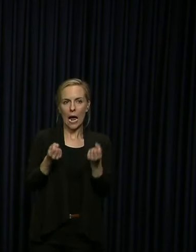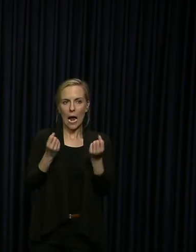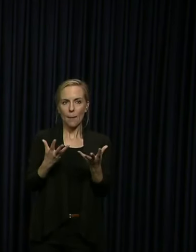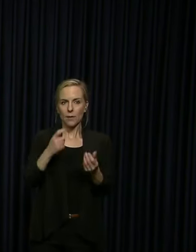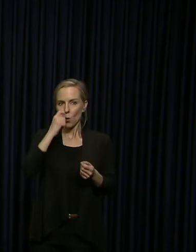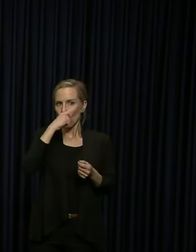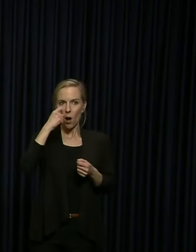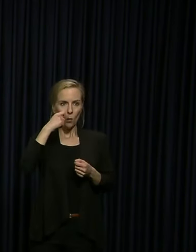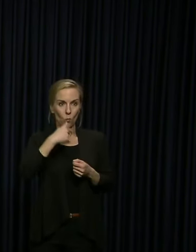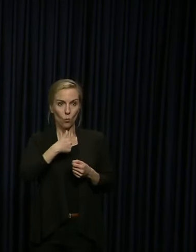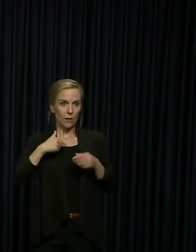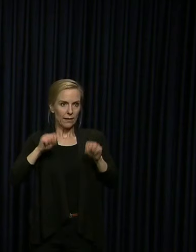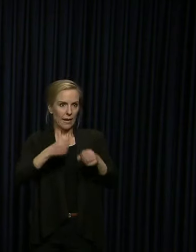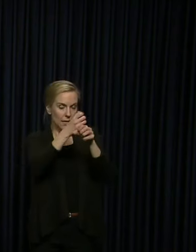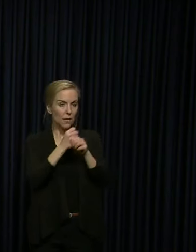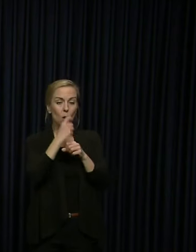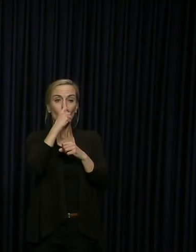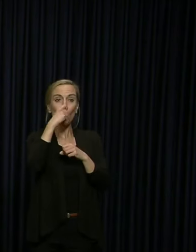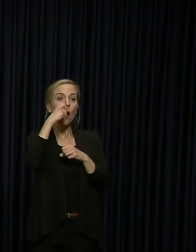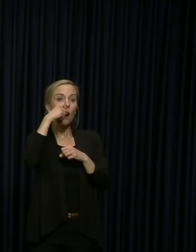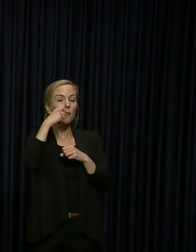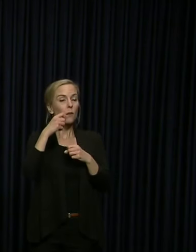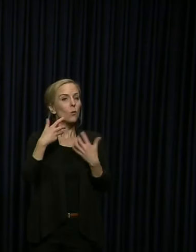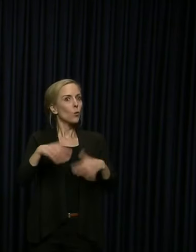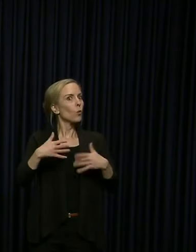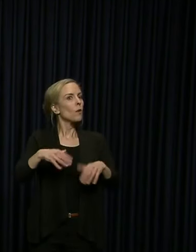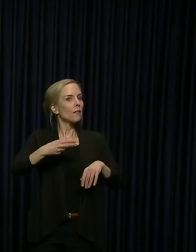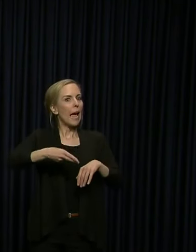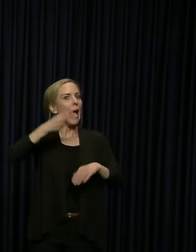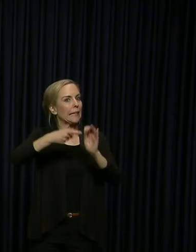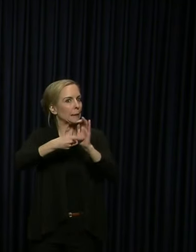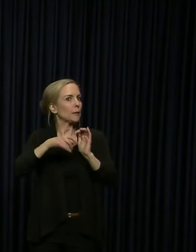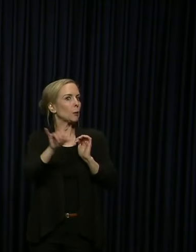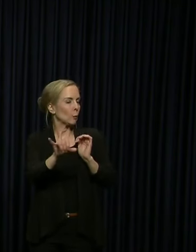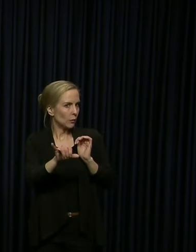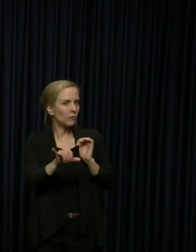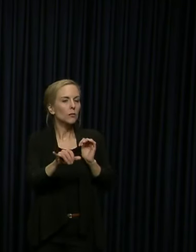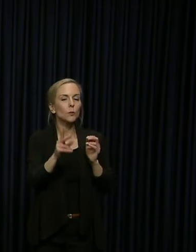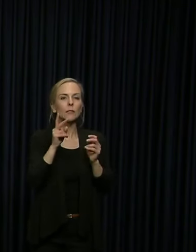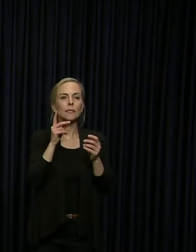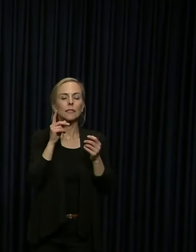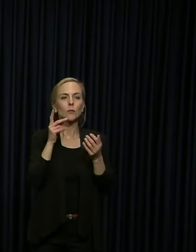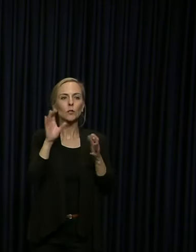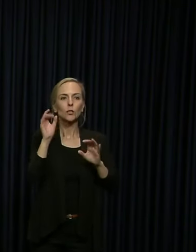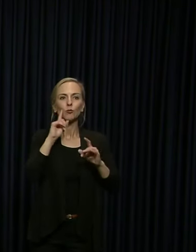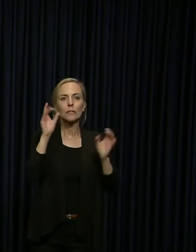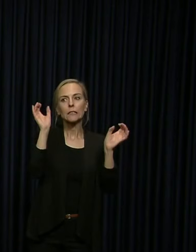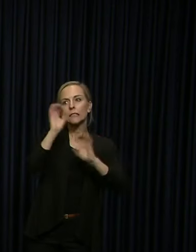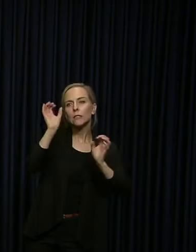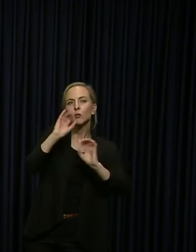SWABS THAT WE NEED, WE CAN MAKE SURE THAT THERE ISN'T ANY AREA